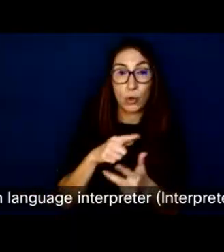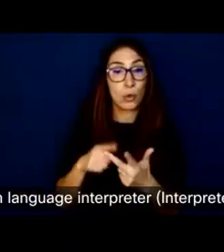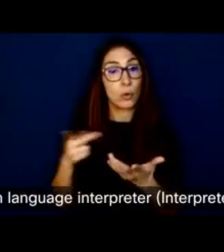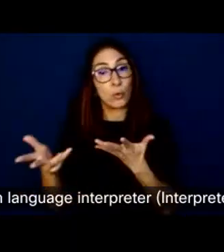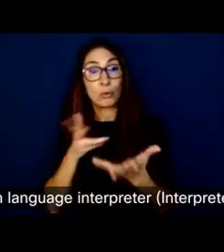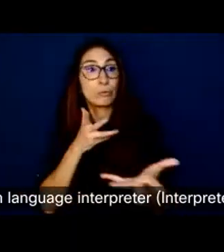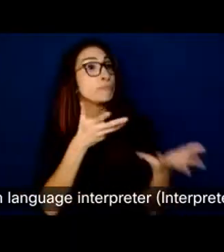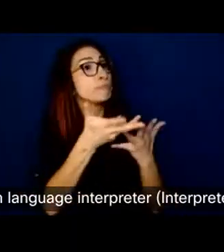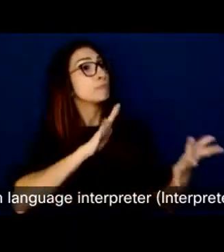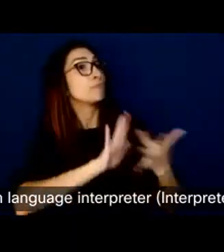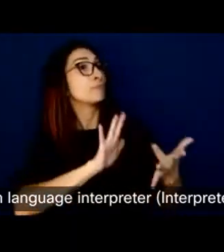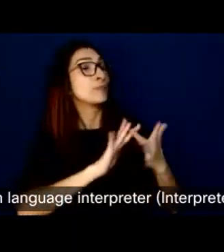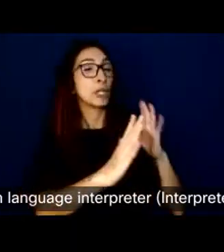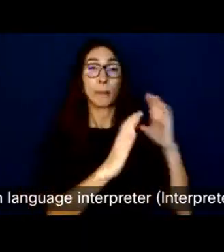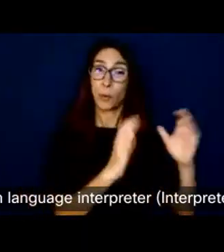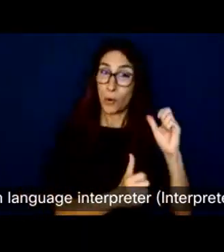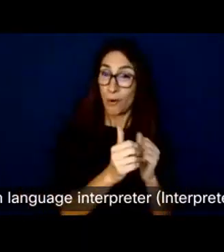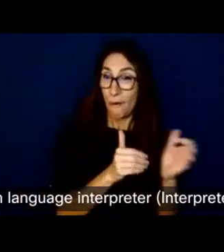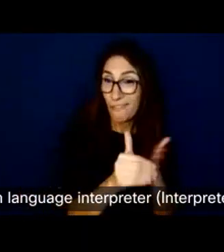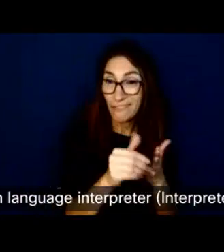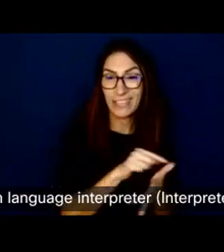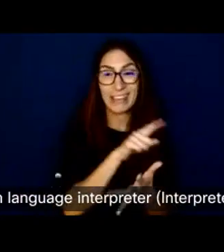Community is our healthcare providers. So, community is